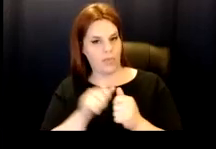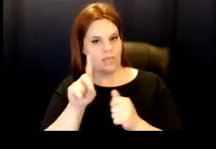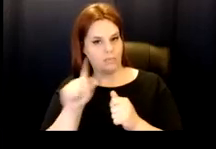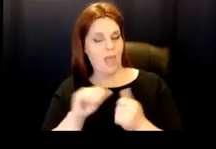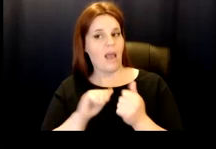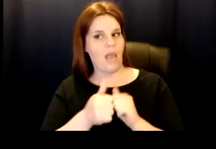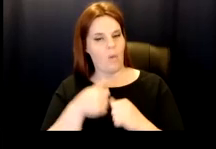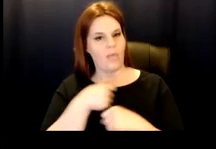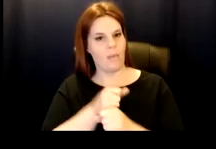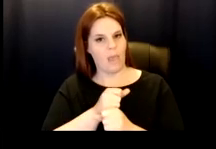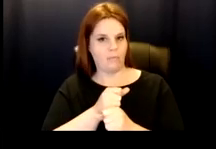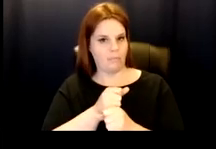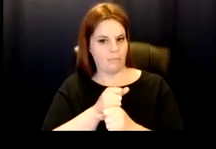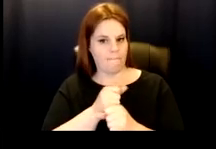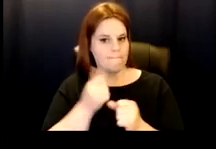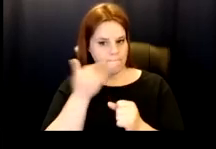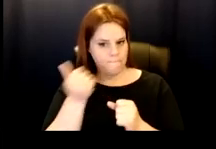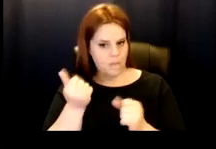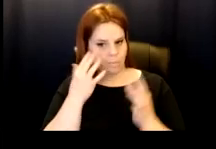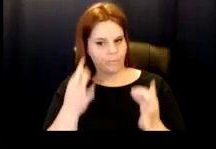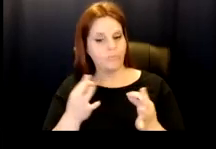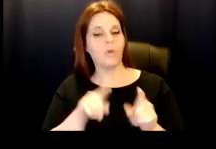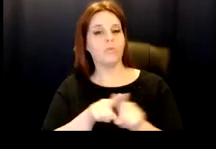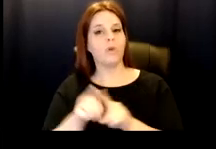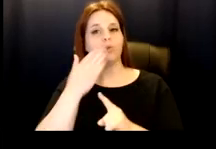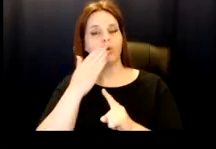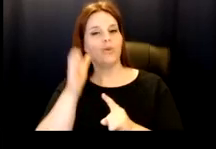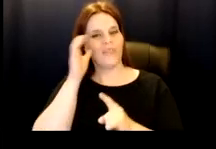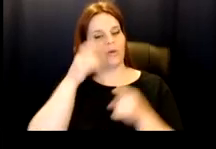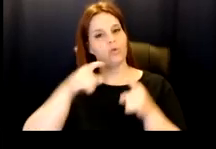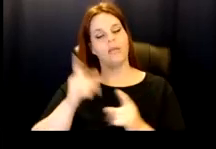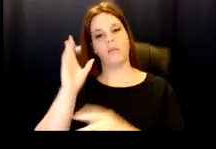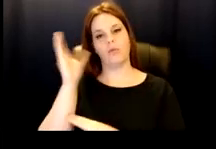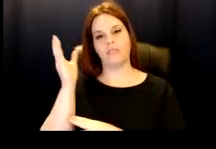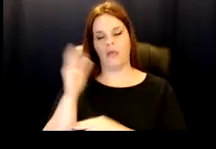they may better meet them. It was good to hear in the presentation that the theme is